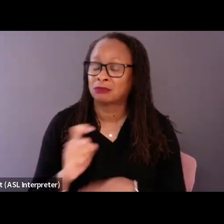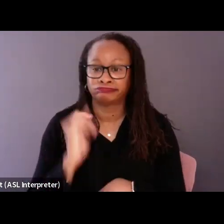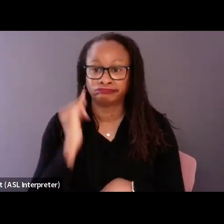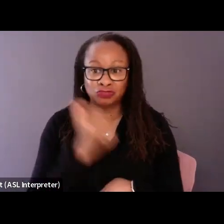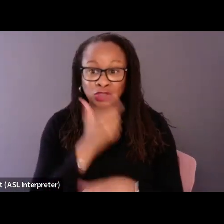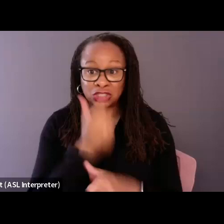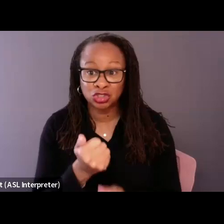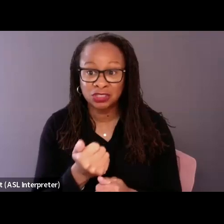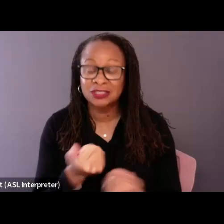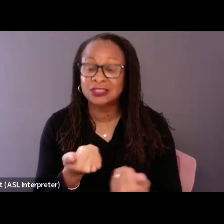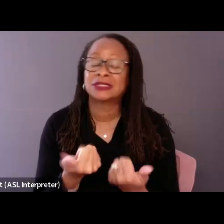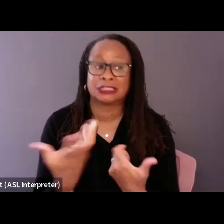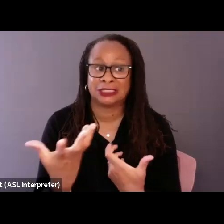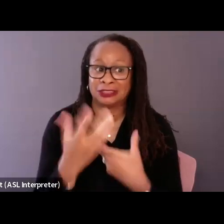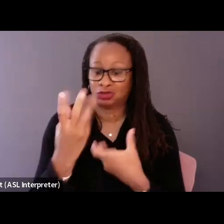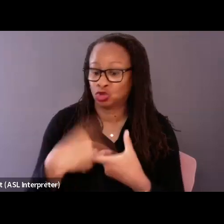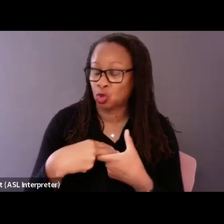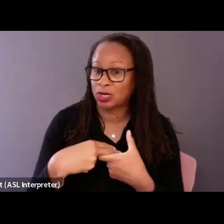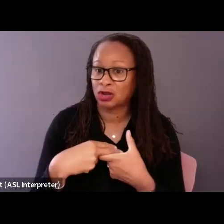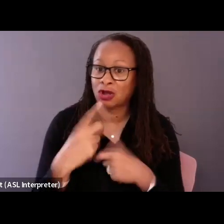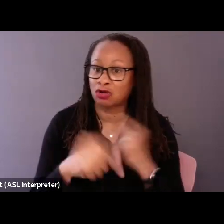IDA's global network of documentary professionals,